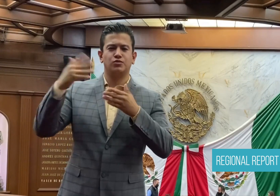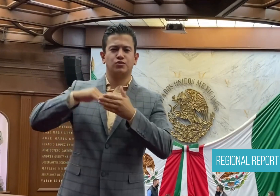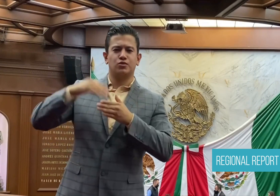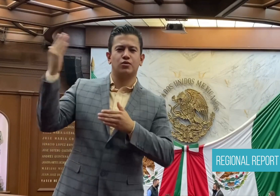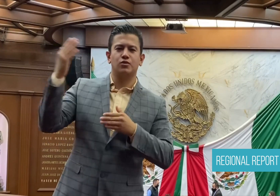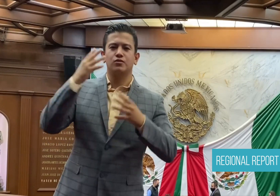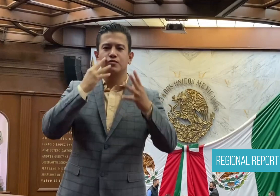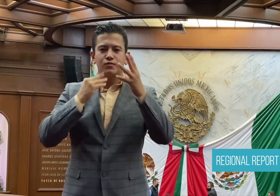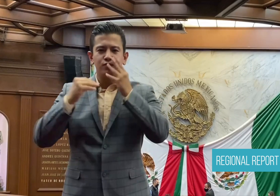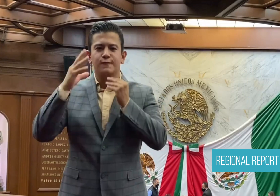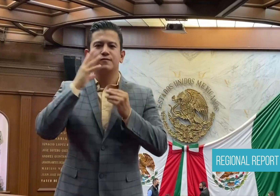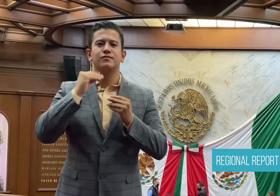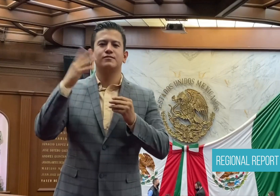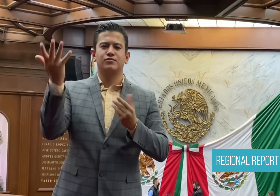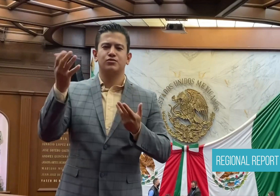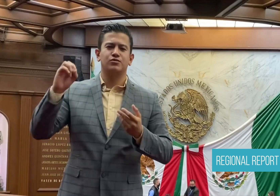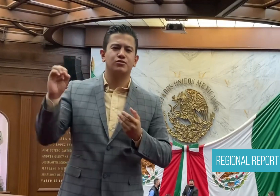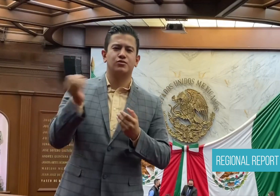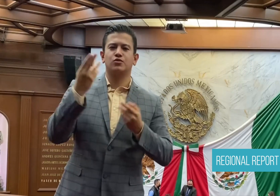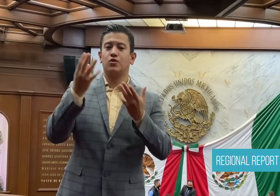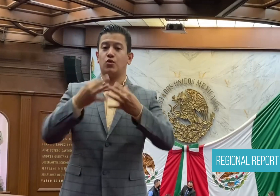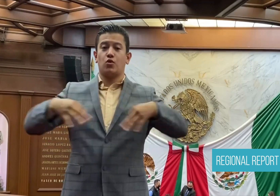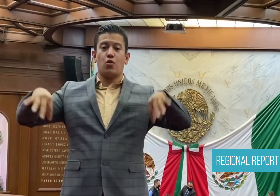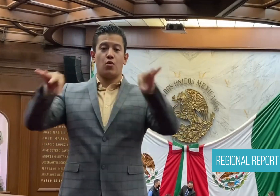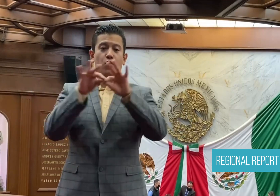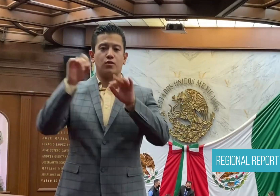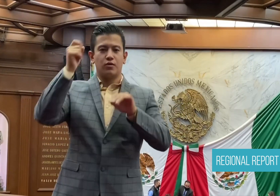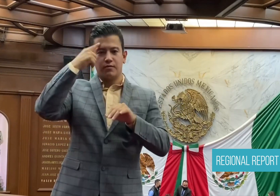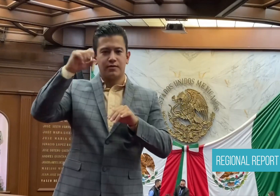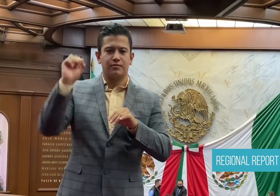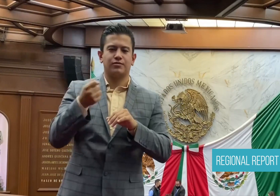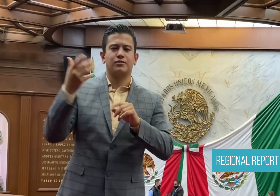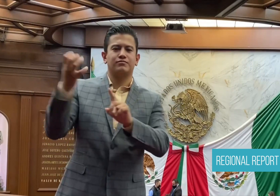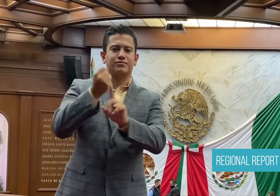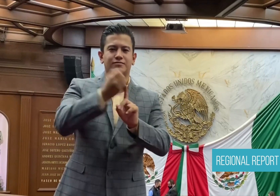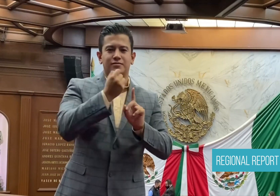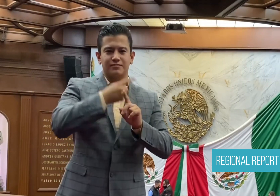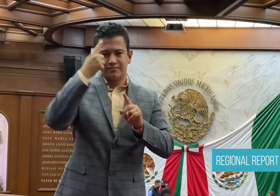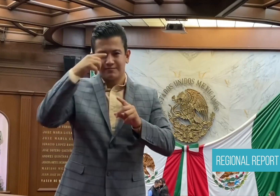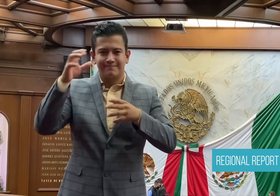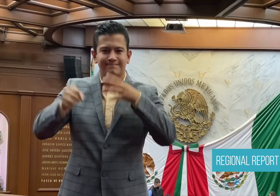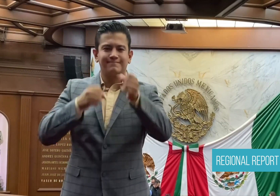and progress their career journey and improve the quality